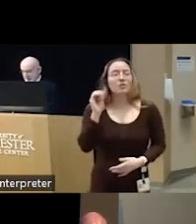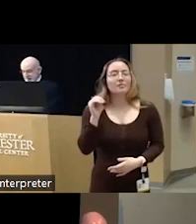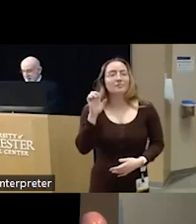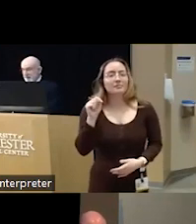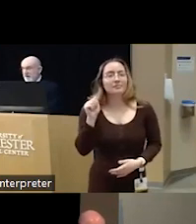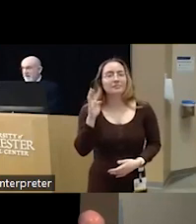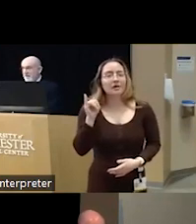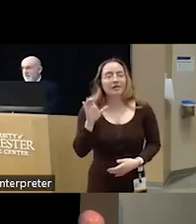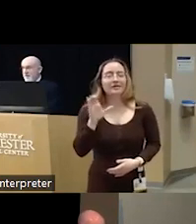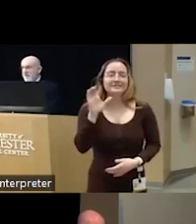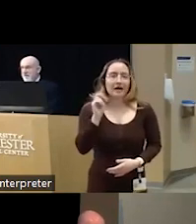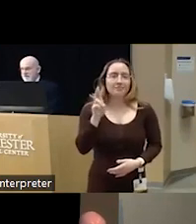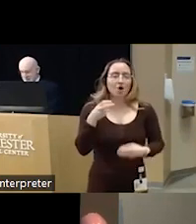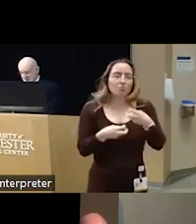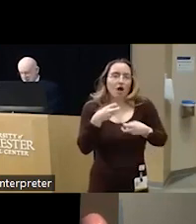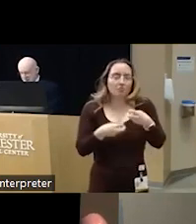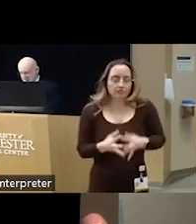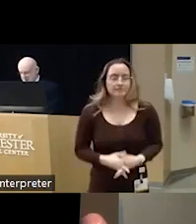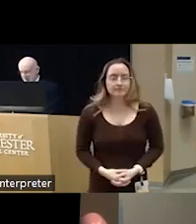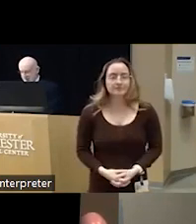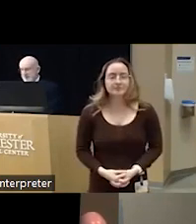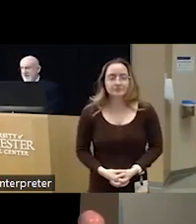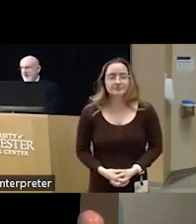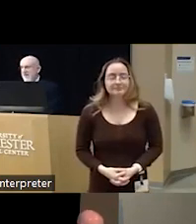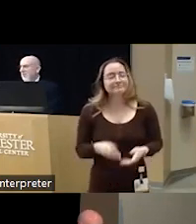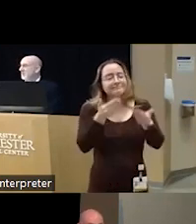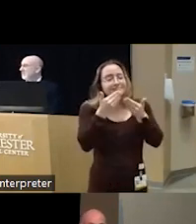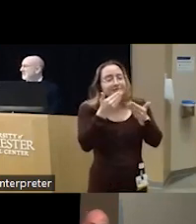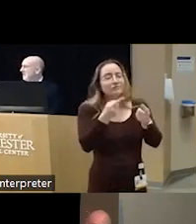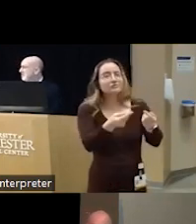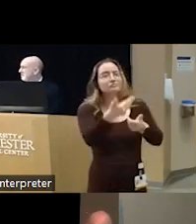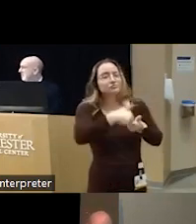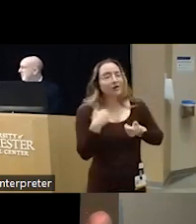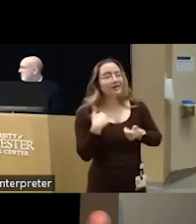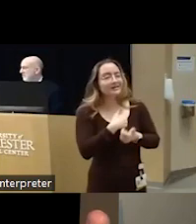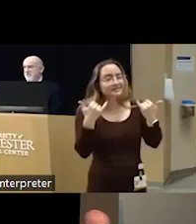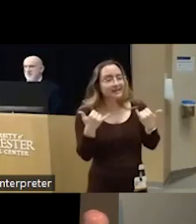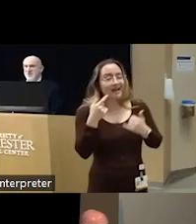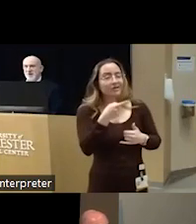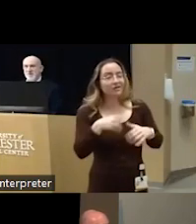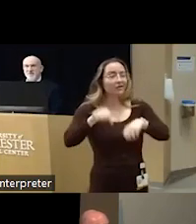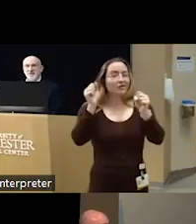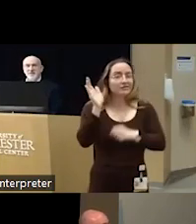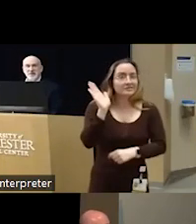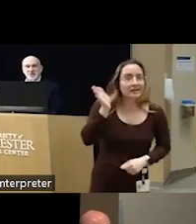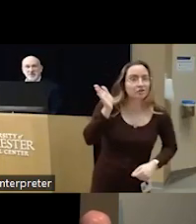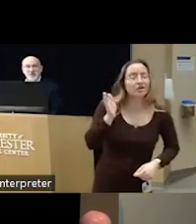I want to thank Dr. Corral for joining us today. Not only giving this lecture but also israela lecturer.